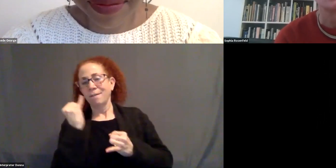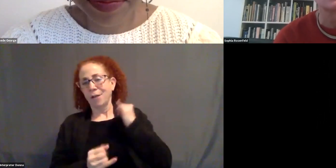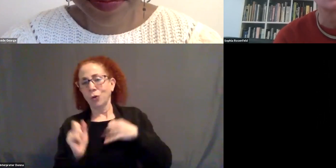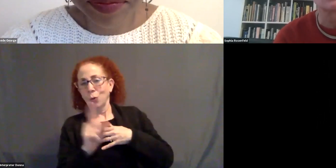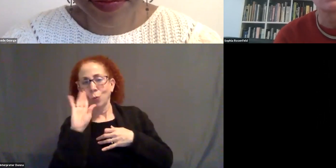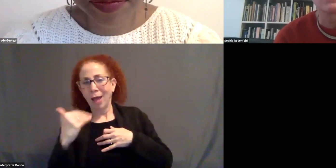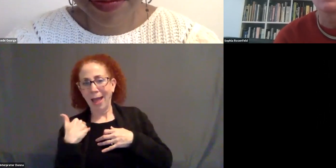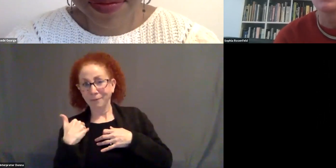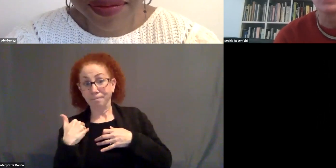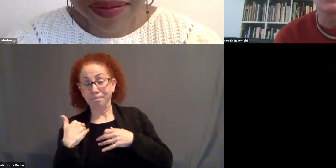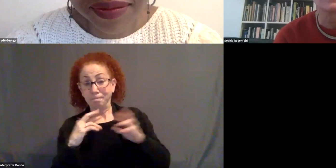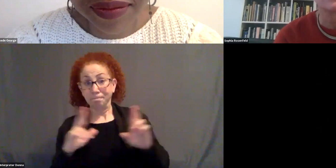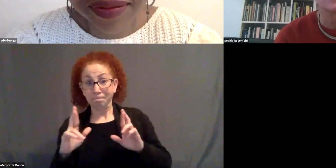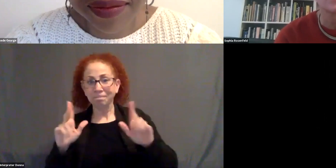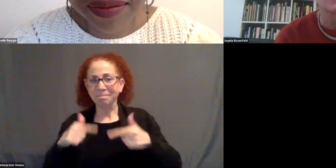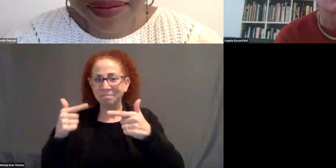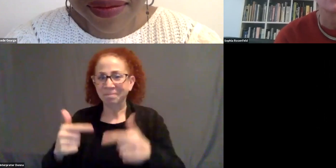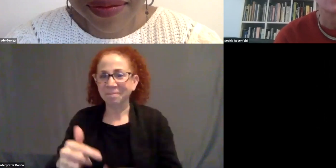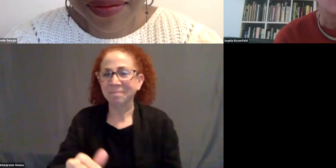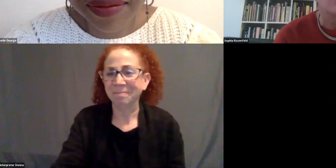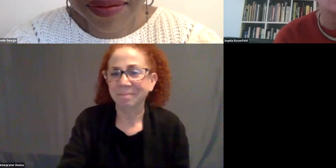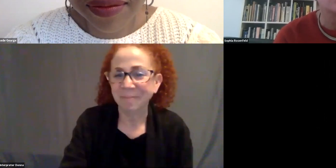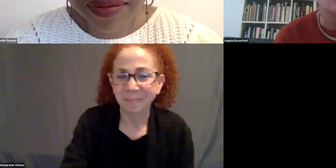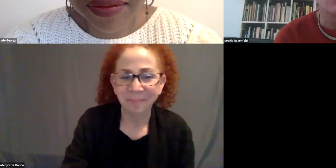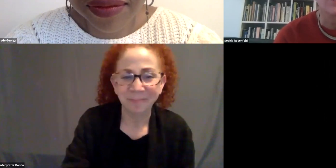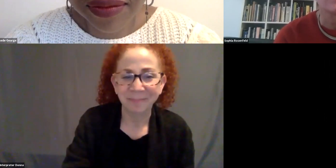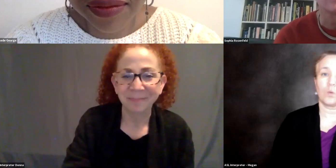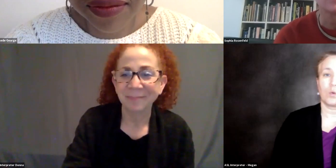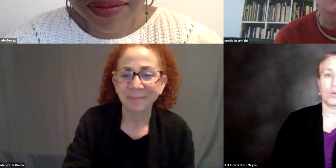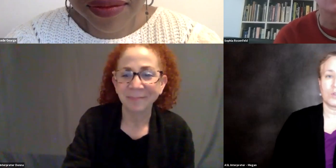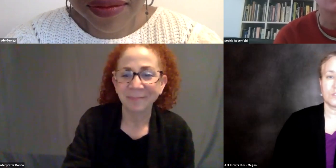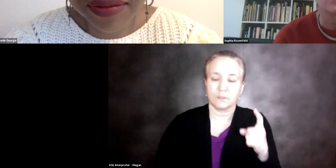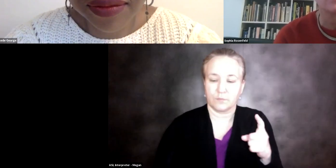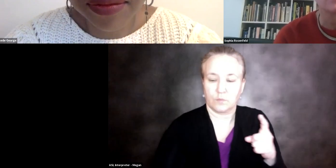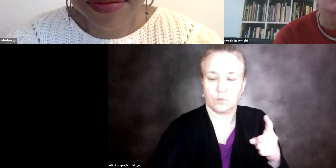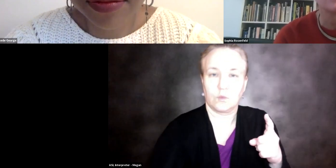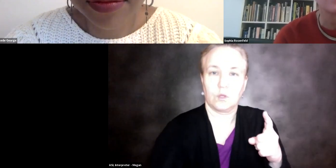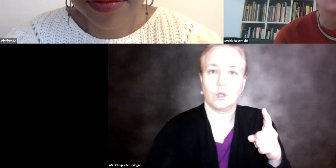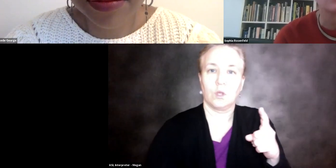But one question is this, how is the youth agency of the apprentice been gendered